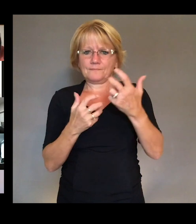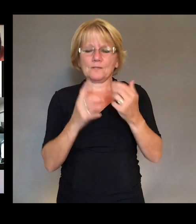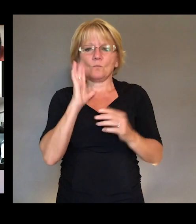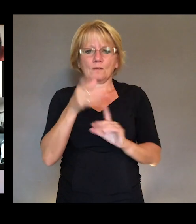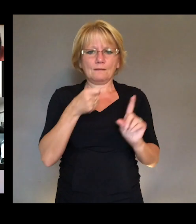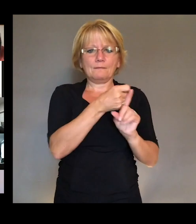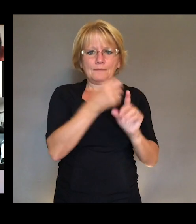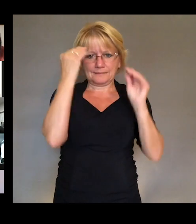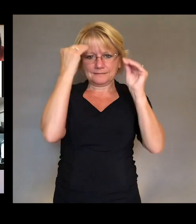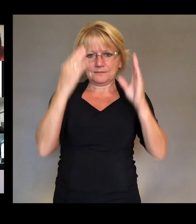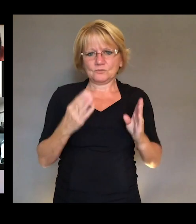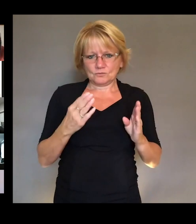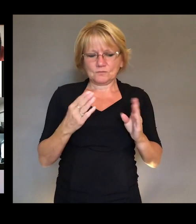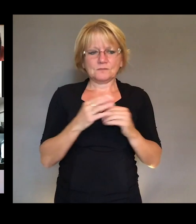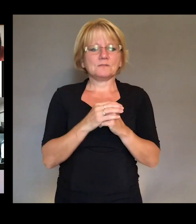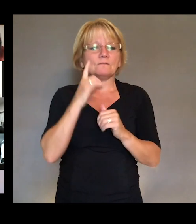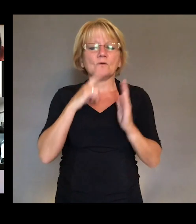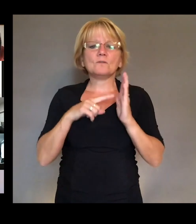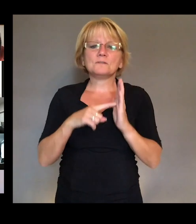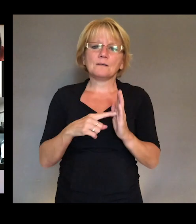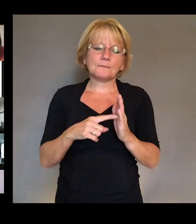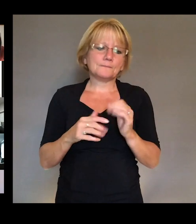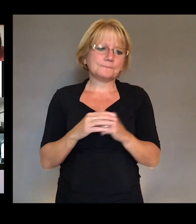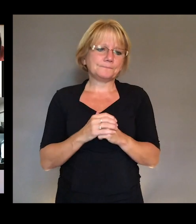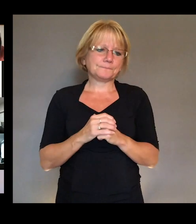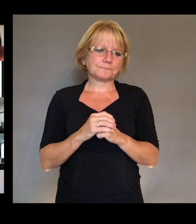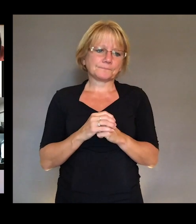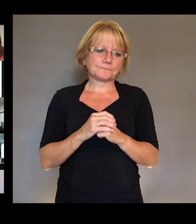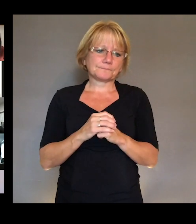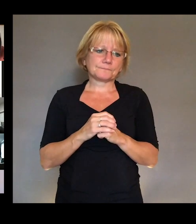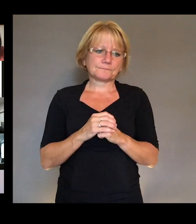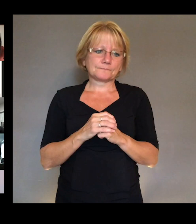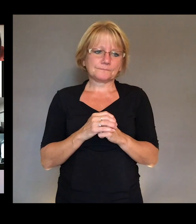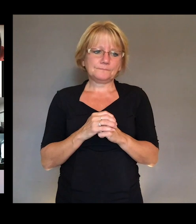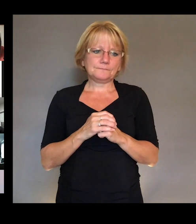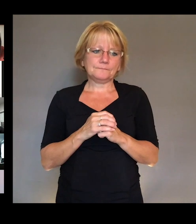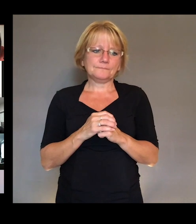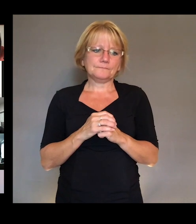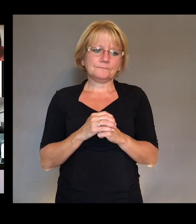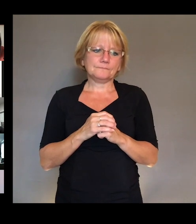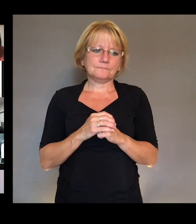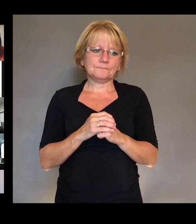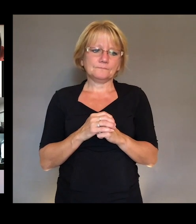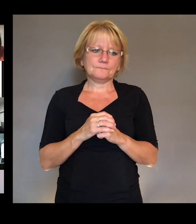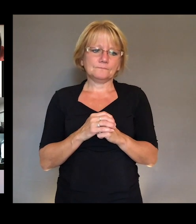And there's so many specific ways, so for example, teacher perceptions of students.